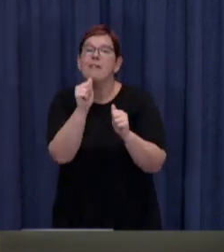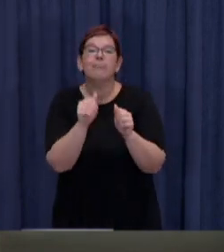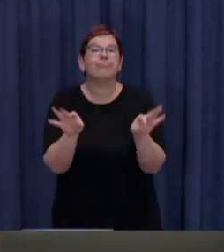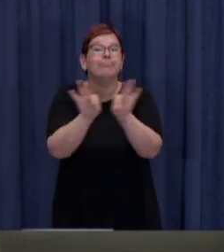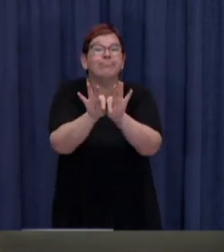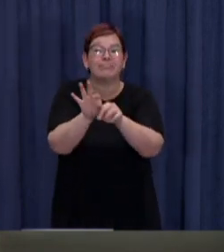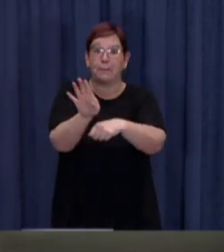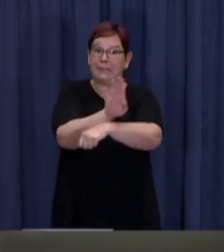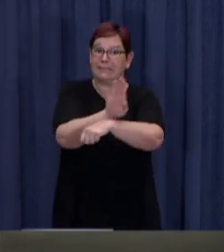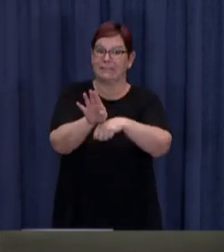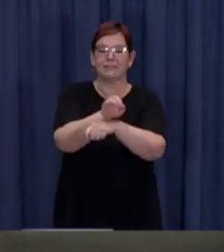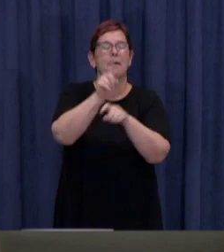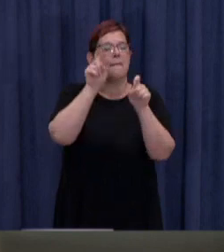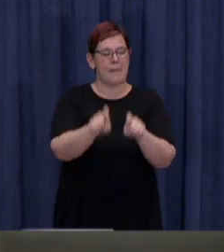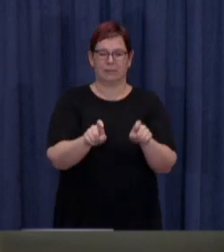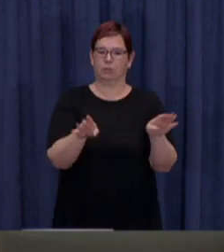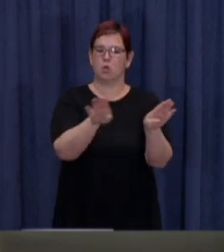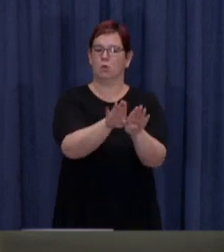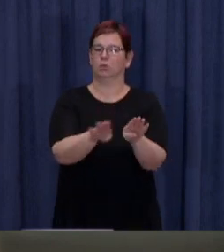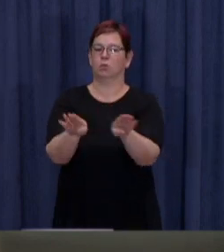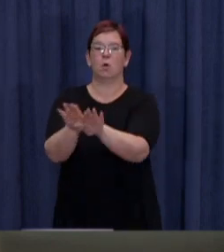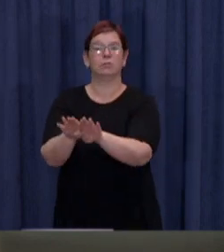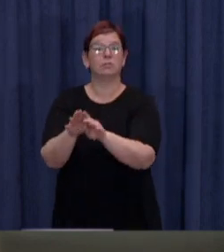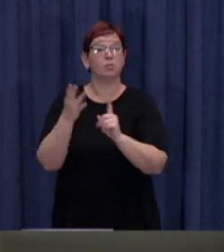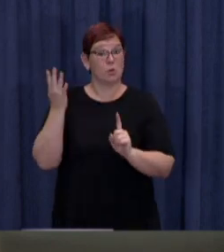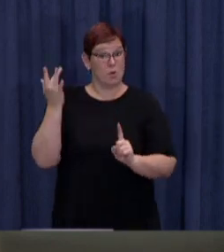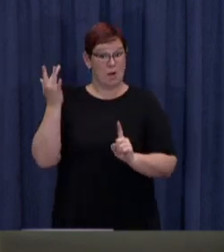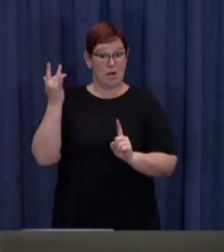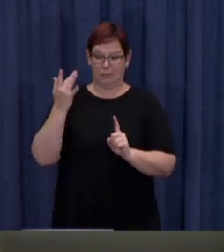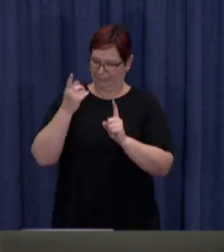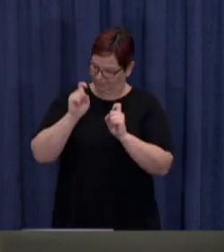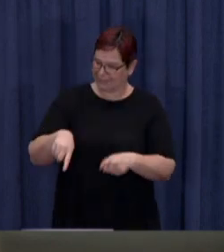know he does that when you do this kind of thing that it unintentionally creates